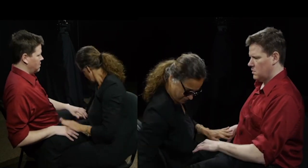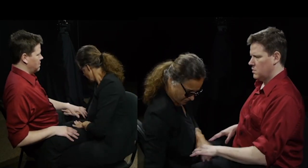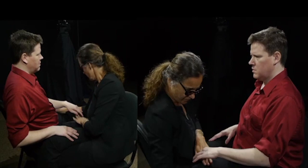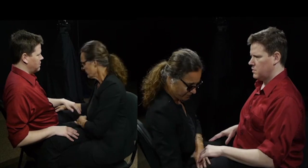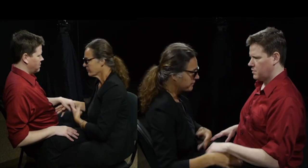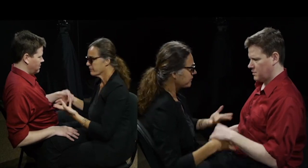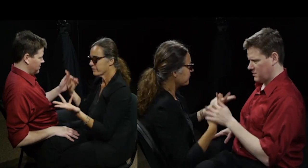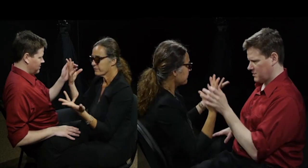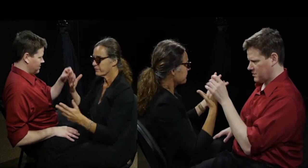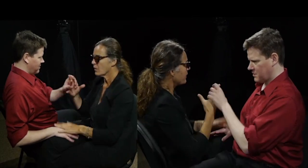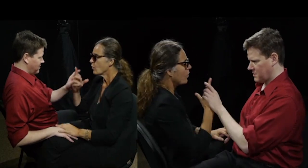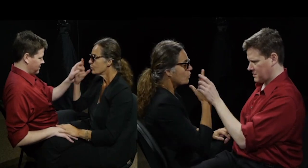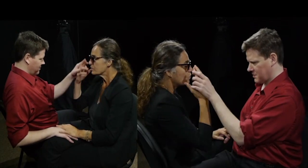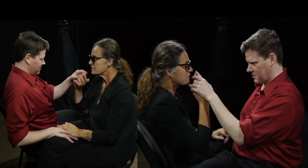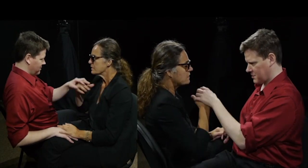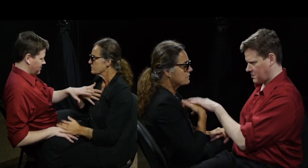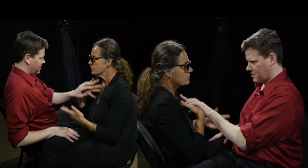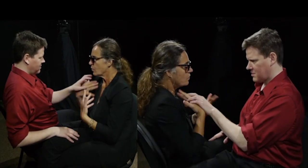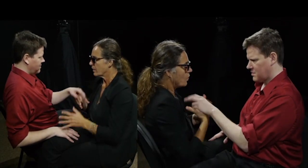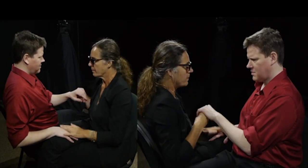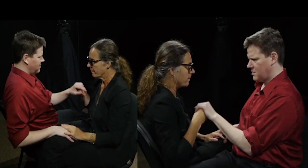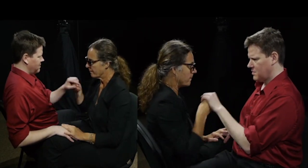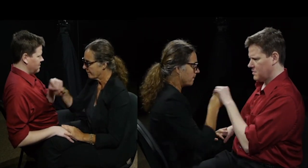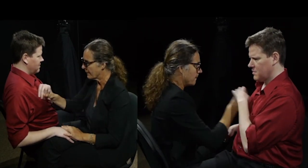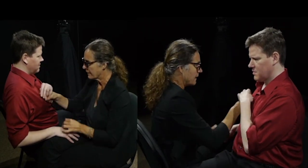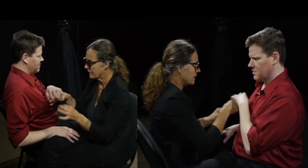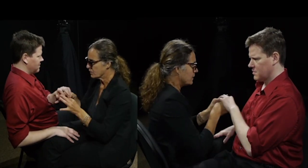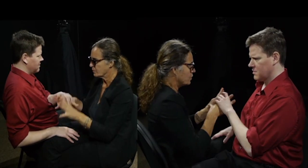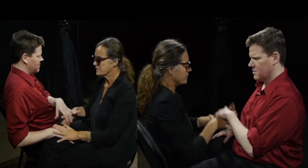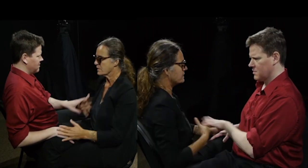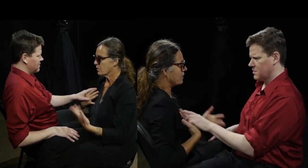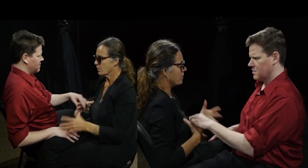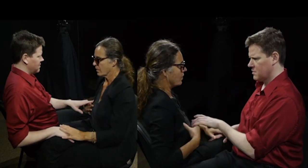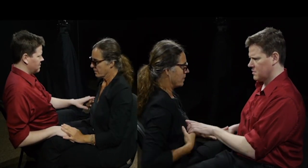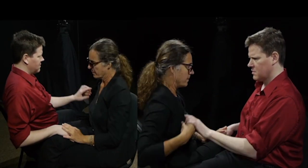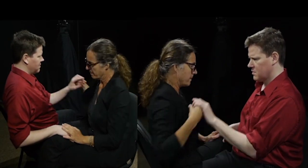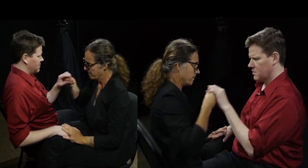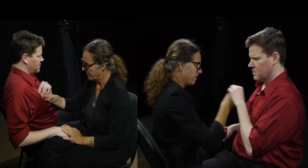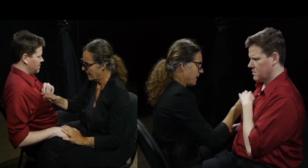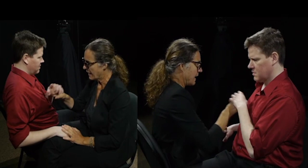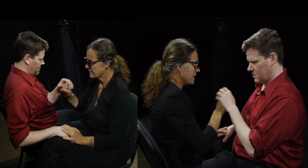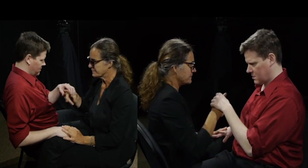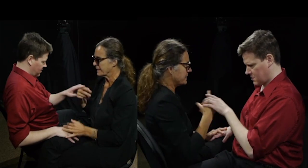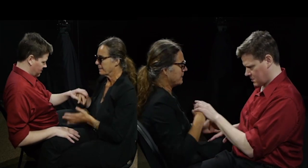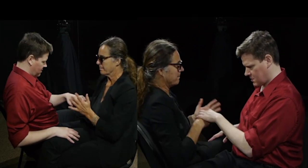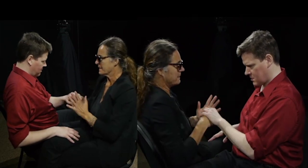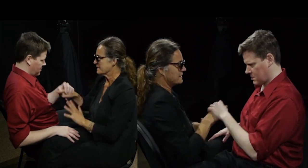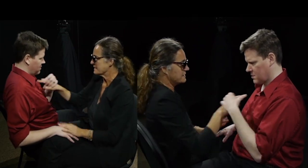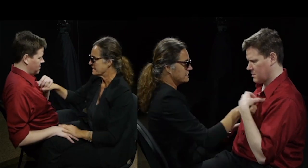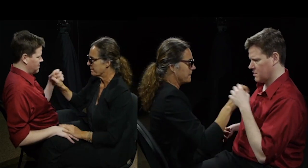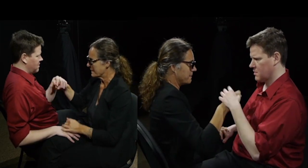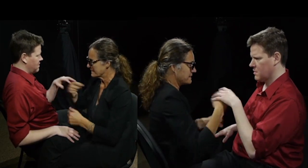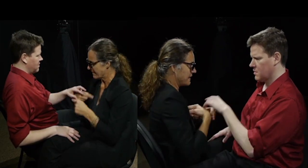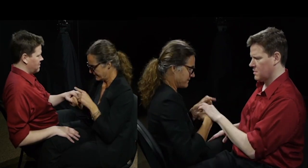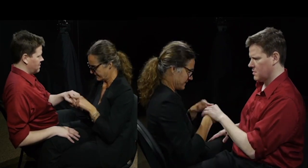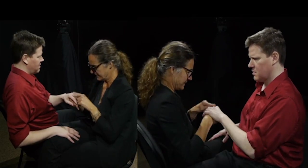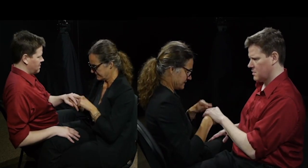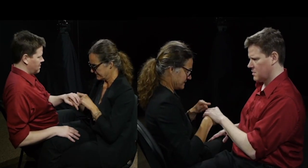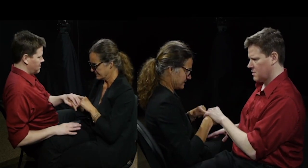Protactile spaces, accommodations become completely unnecessary. We can interact with the environment directly.